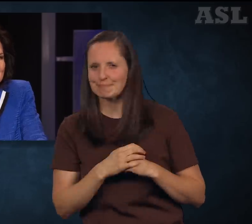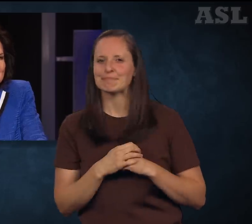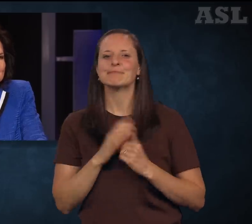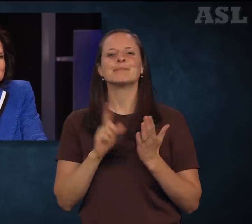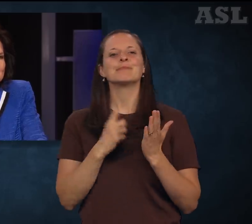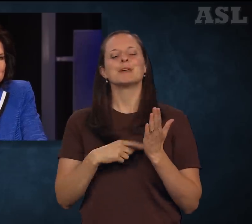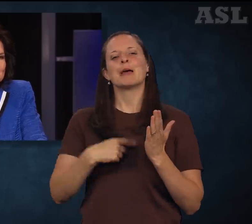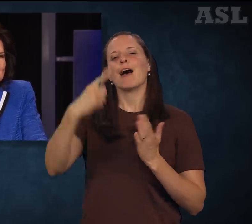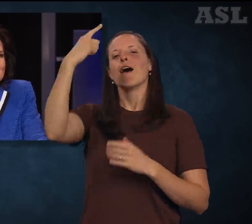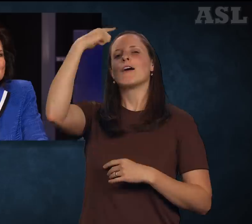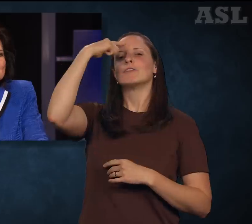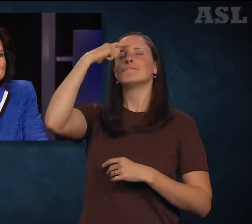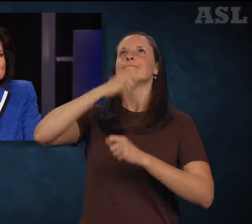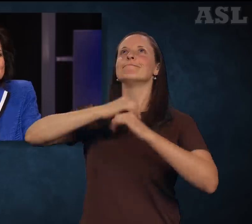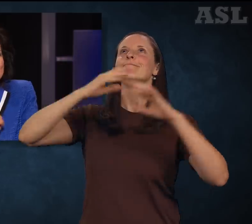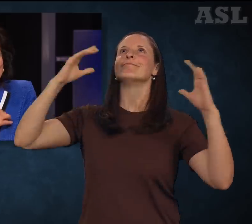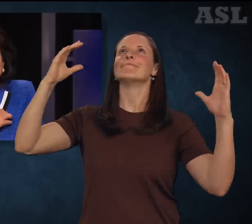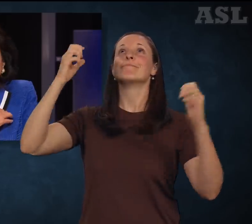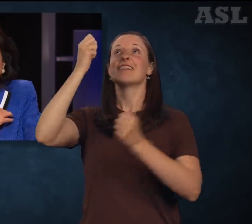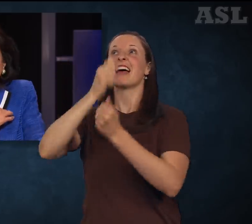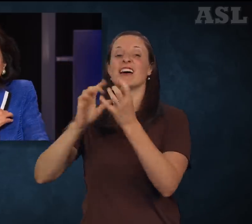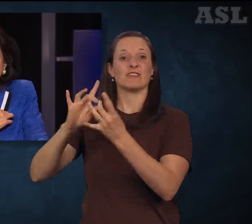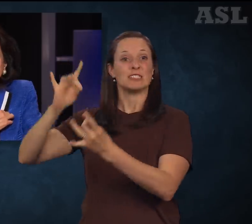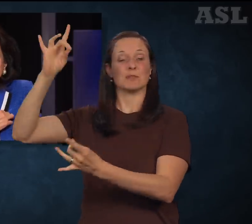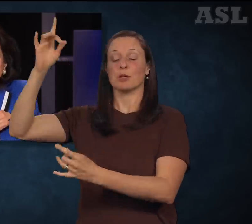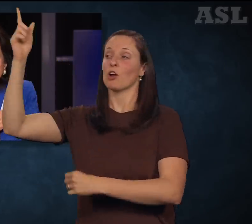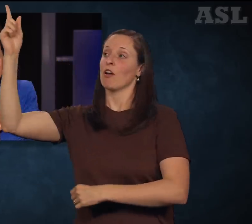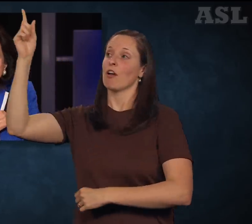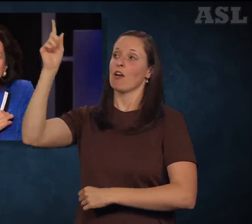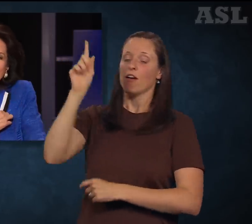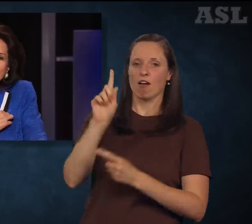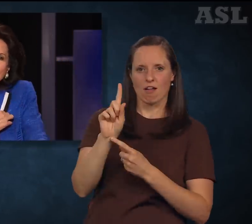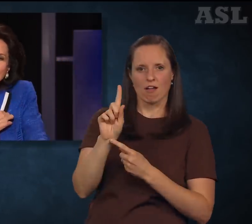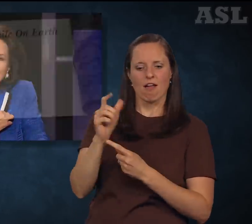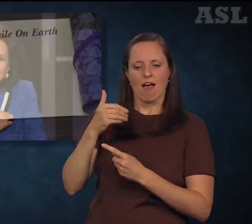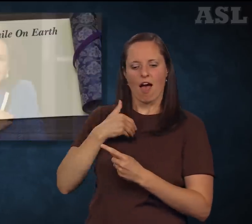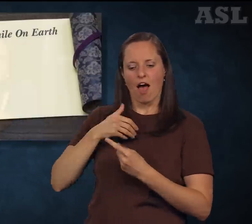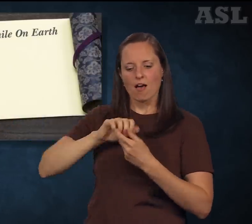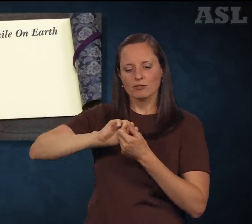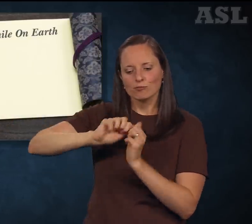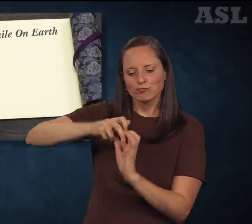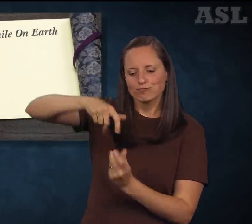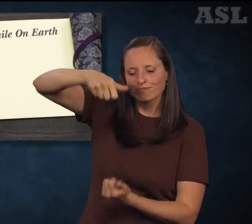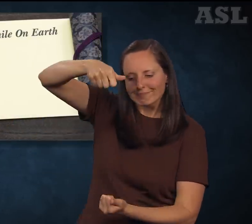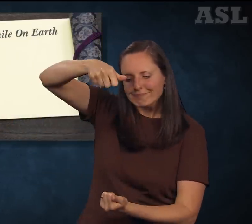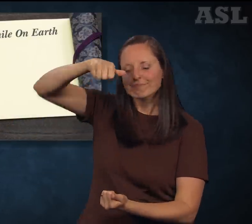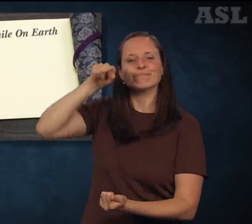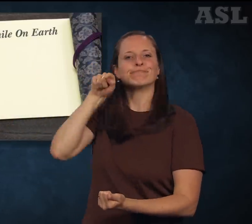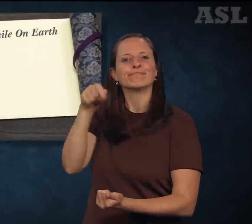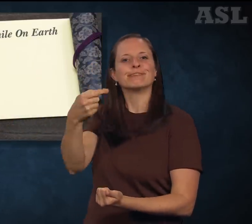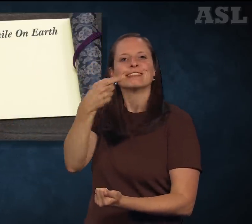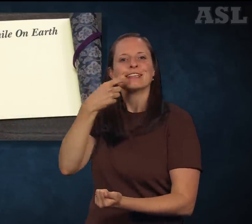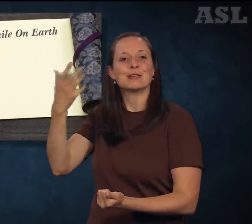I LIKE TO IMAGINE THAT EACH OF US CAME TO EARTH WITH A